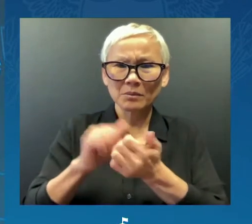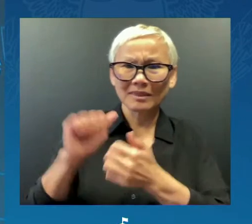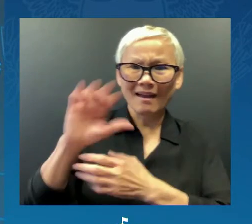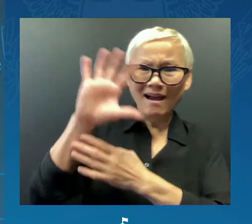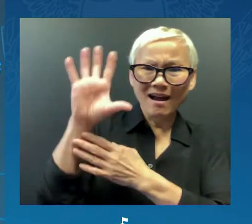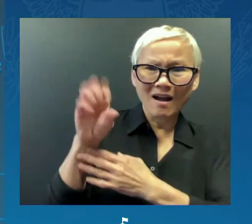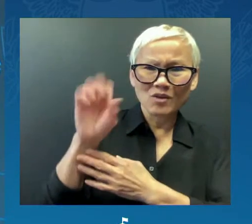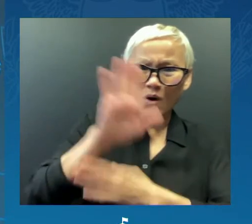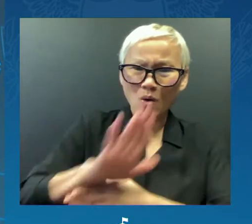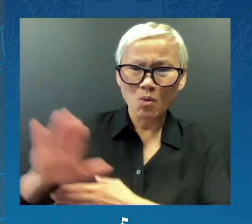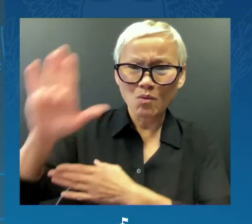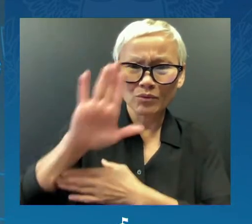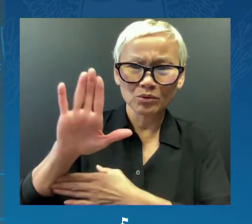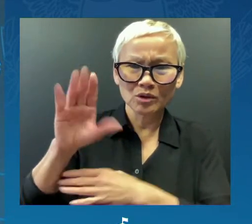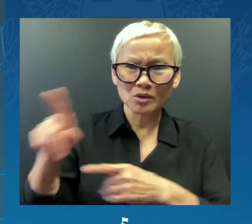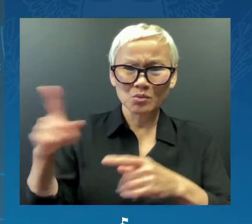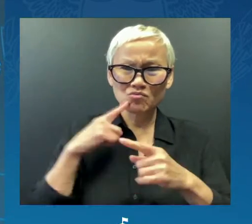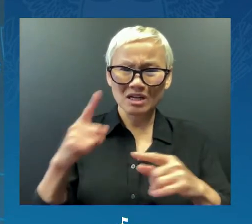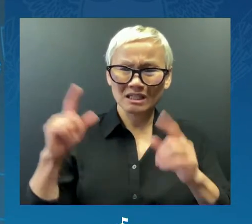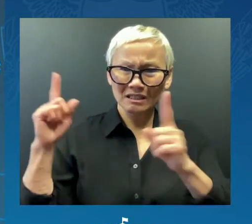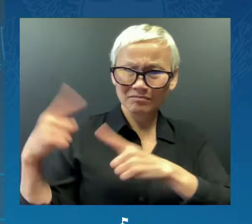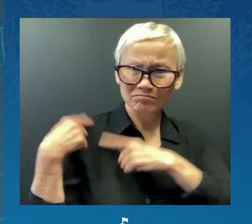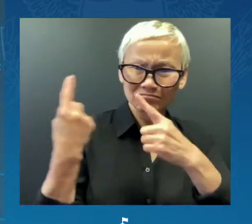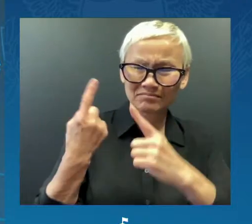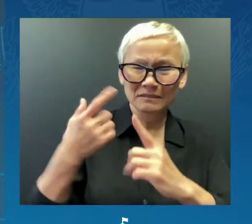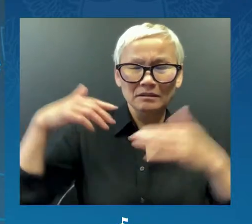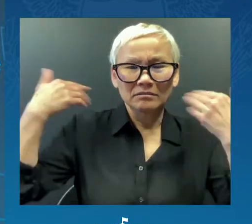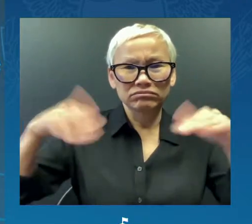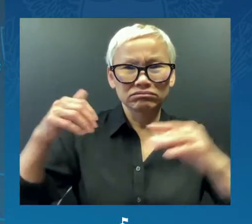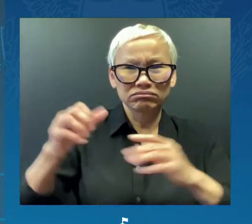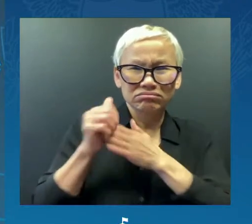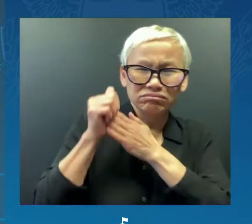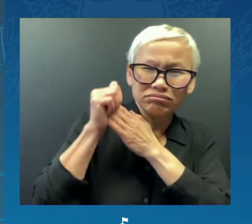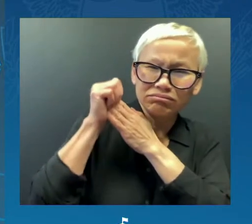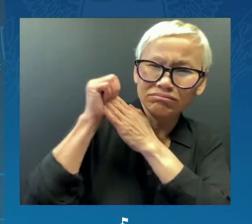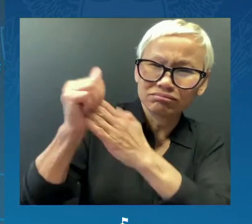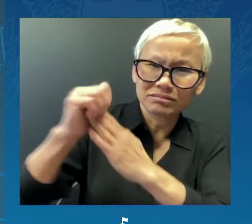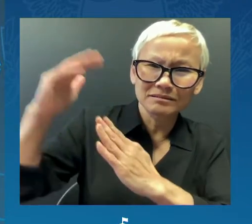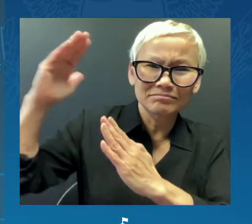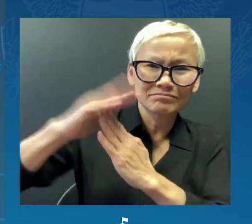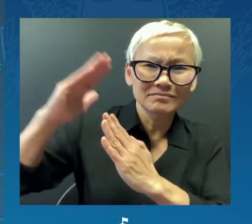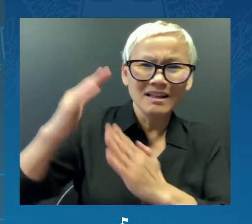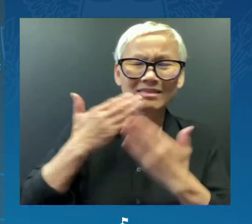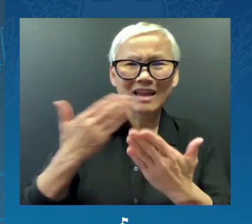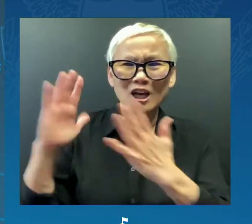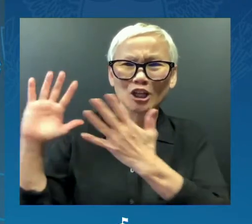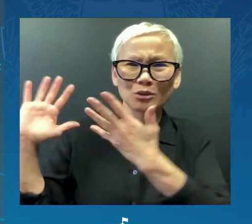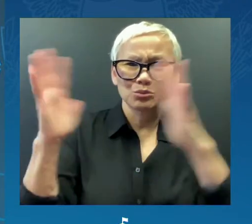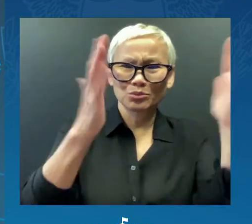And so, to our Deputy Secretary of Treasury, let us please applause -- his great role of leadership.